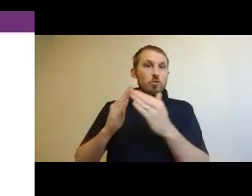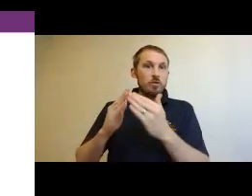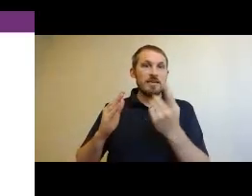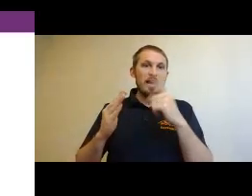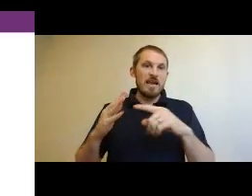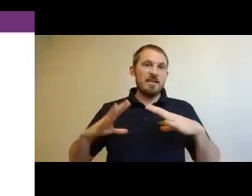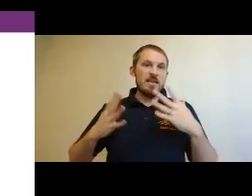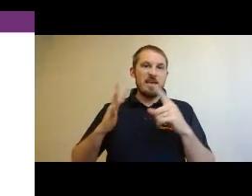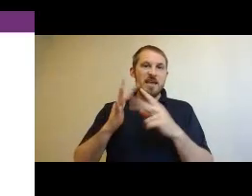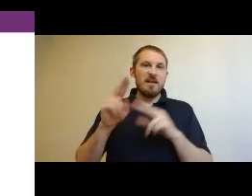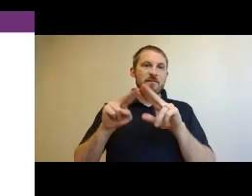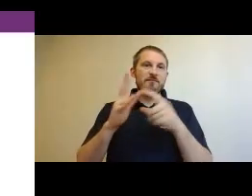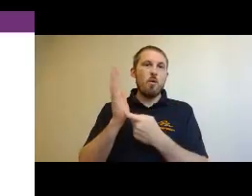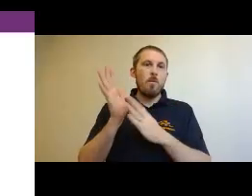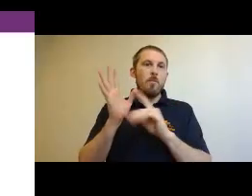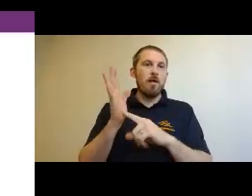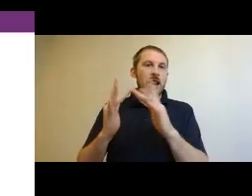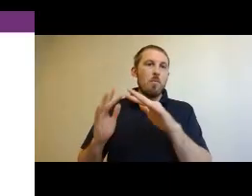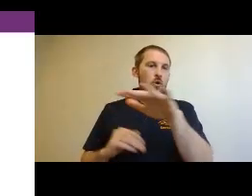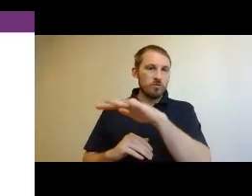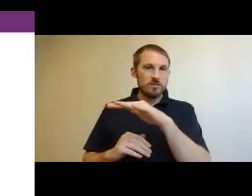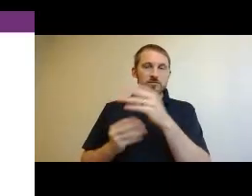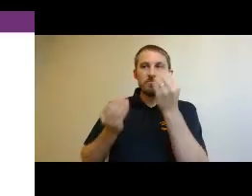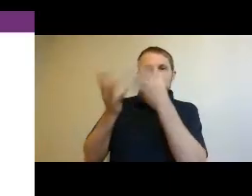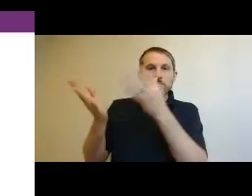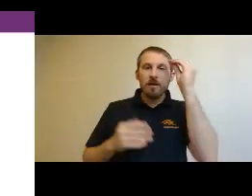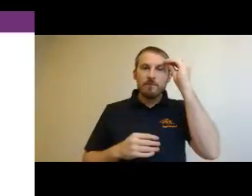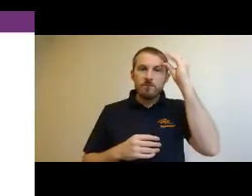And not to pressure them into taking every option, but to give